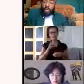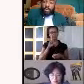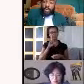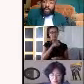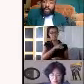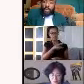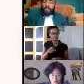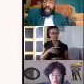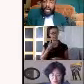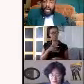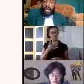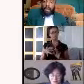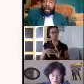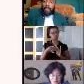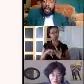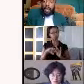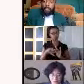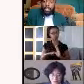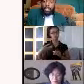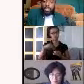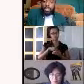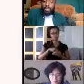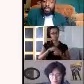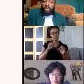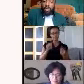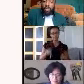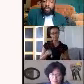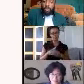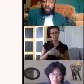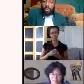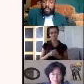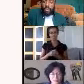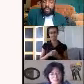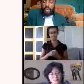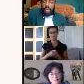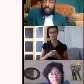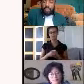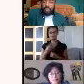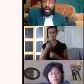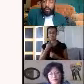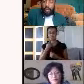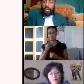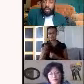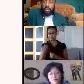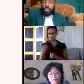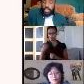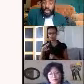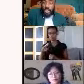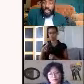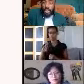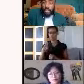they're included. I mentioned here the Ruby Lopez comment about the change and that sort